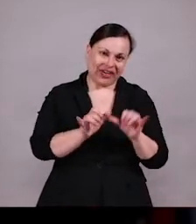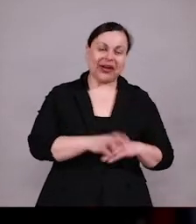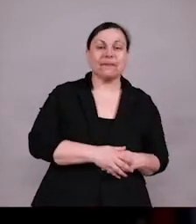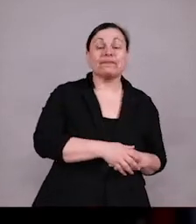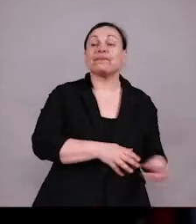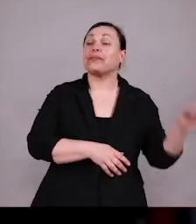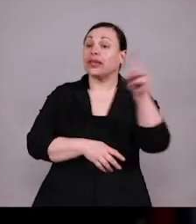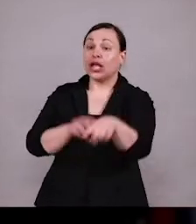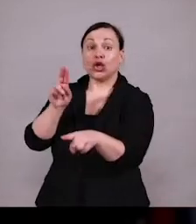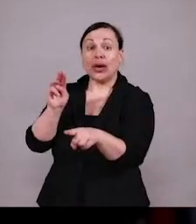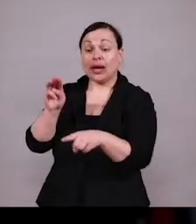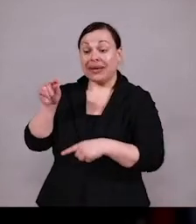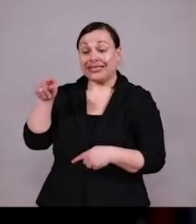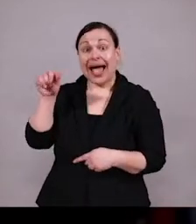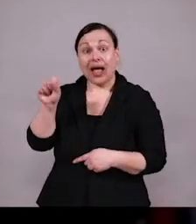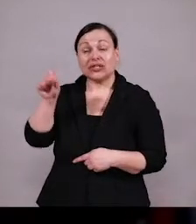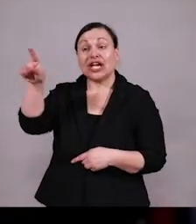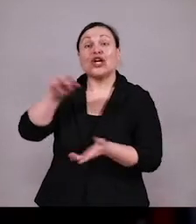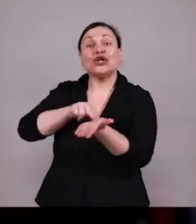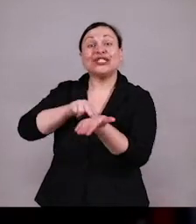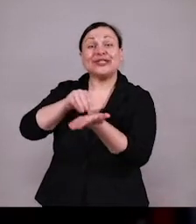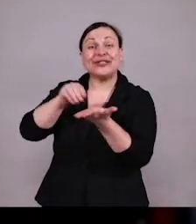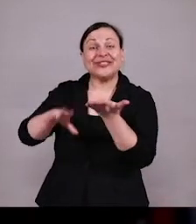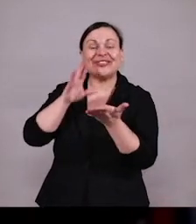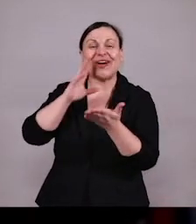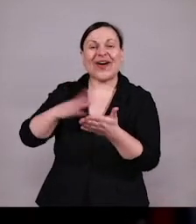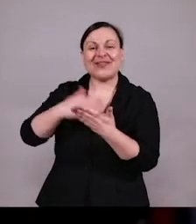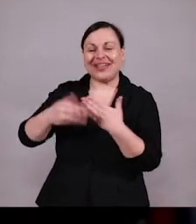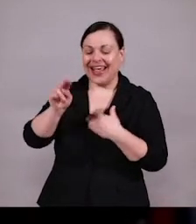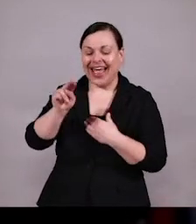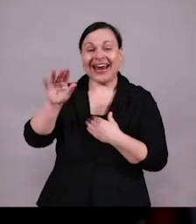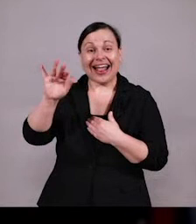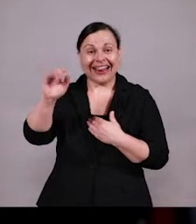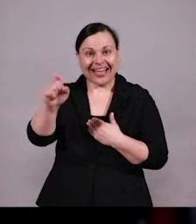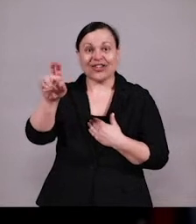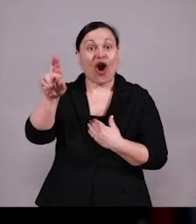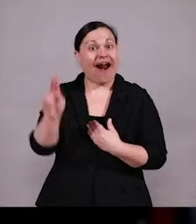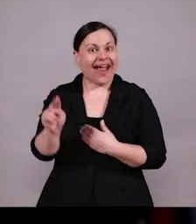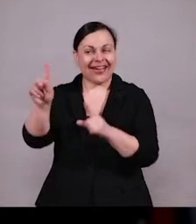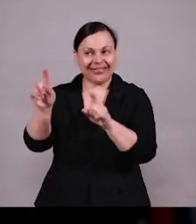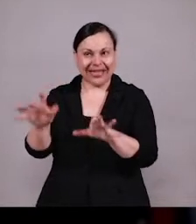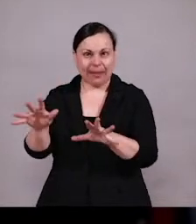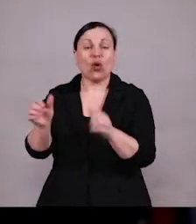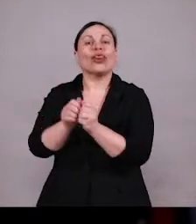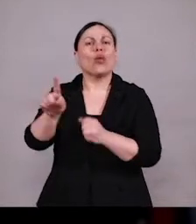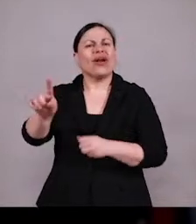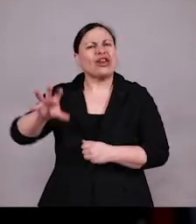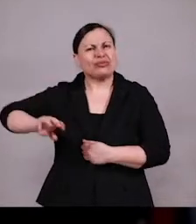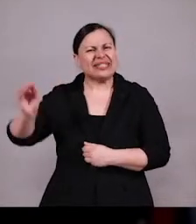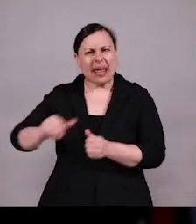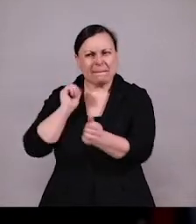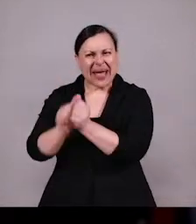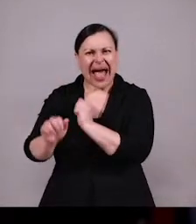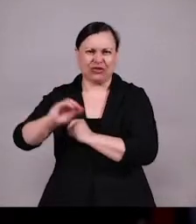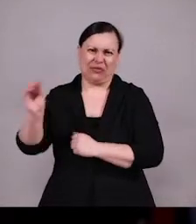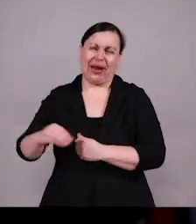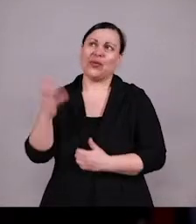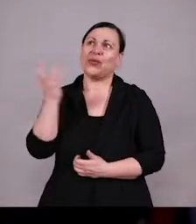At UNM-Taos, its nursing students are completing the NCLEX-RN exam with a 100% pass rate,